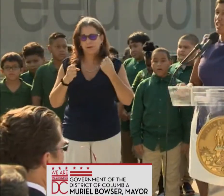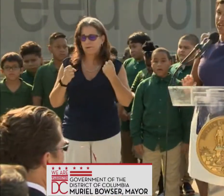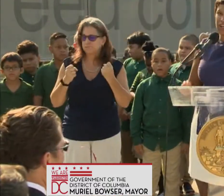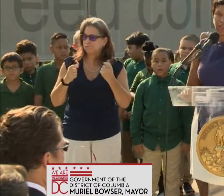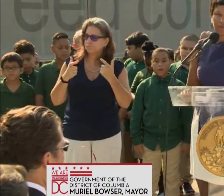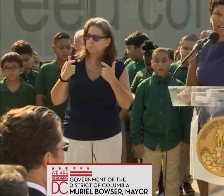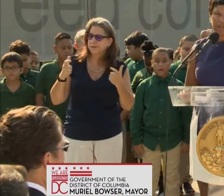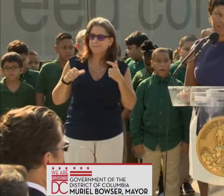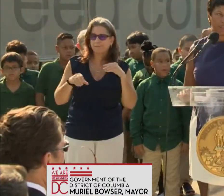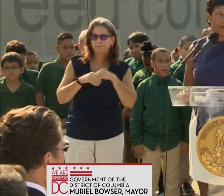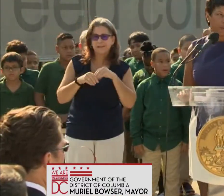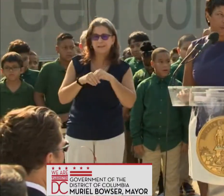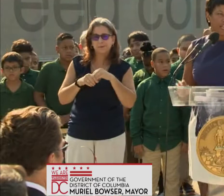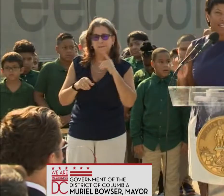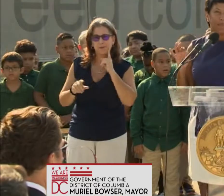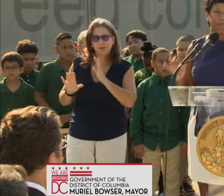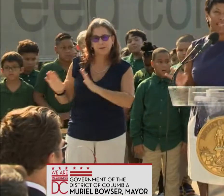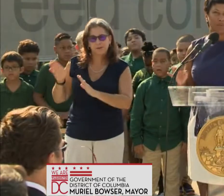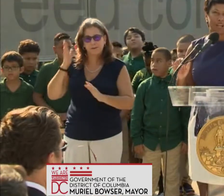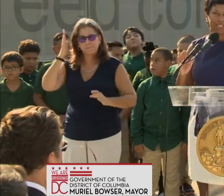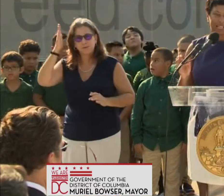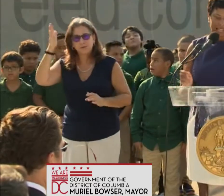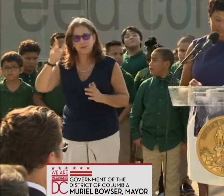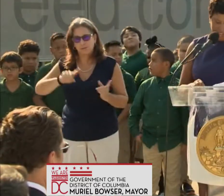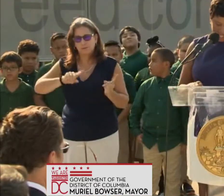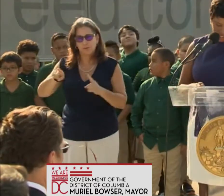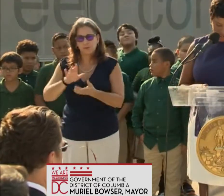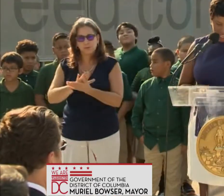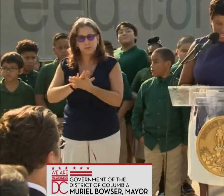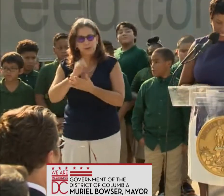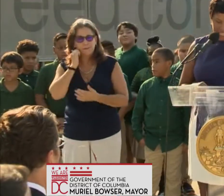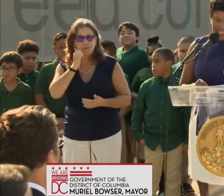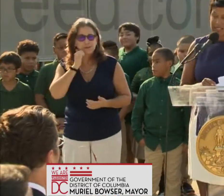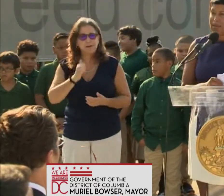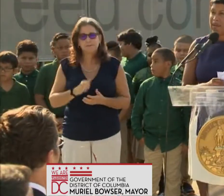and throughout the summer and the best way to take advantage of that is to make